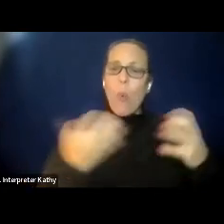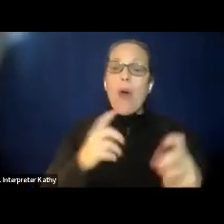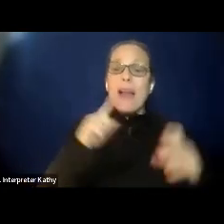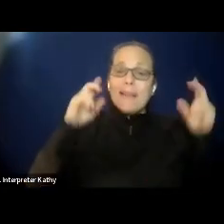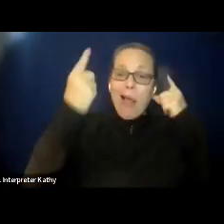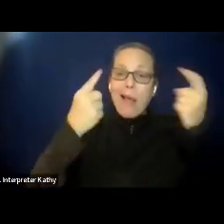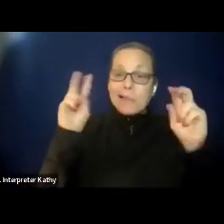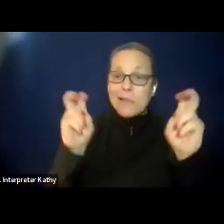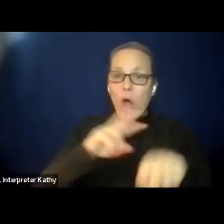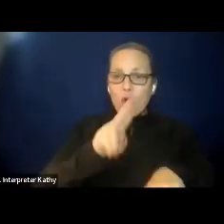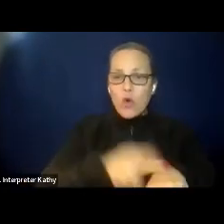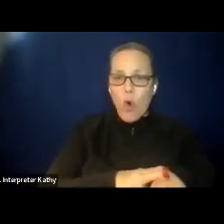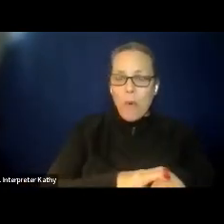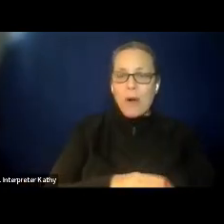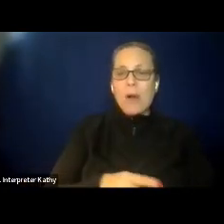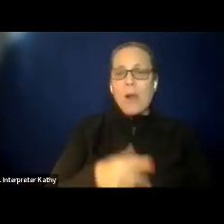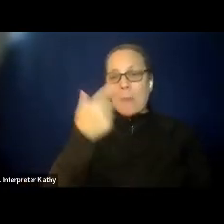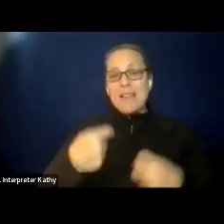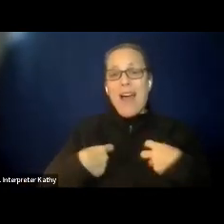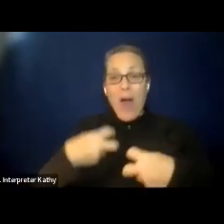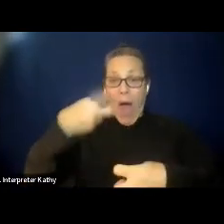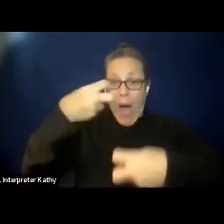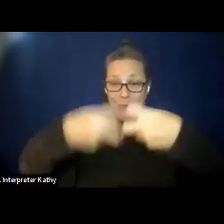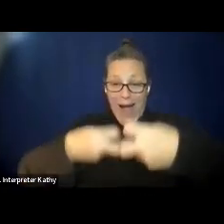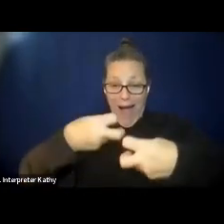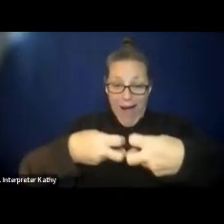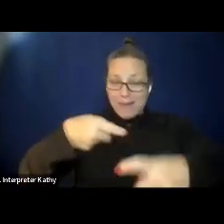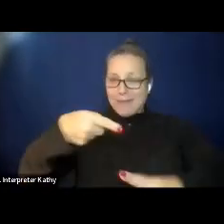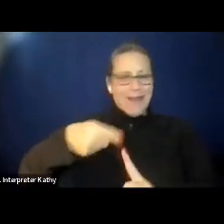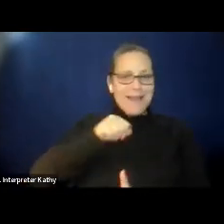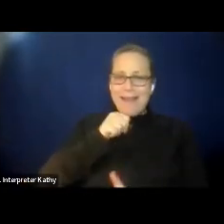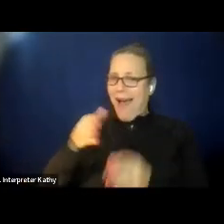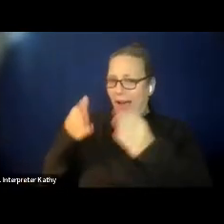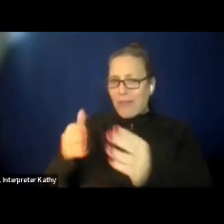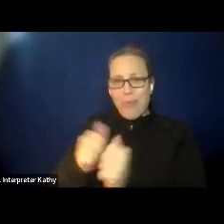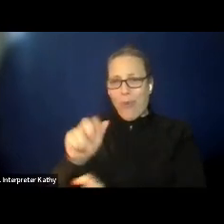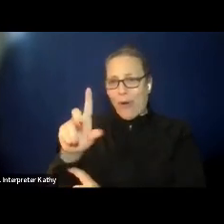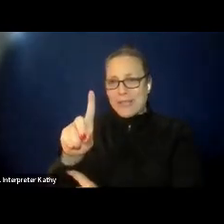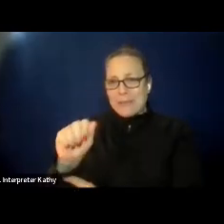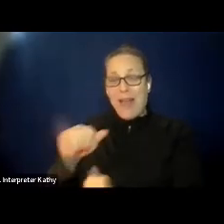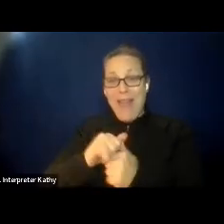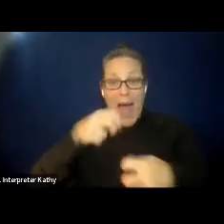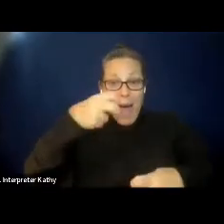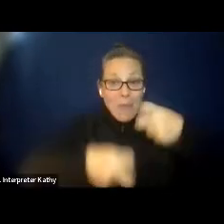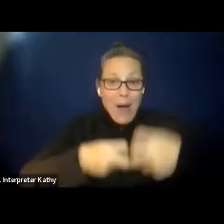normalcy. I do this because the "problem" is not